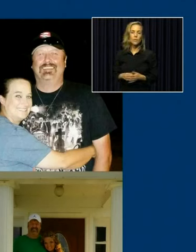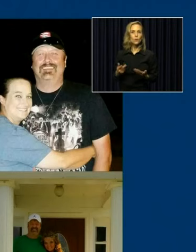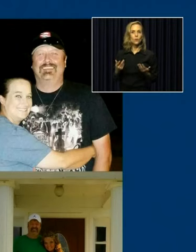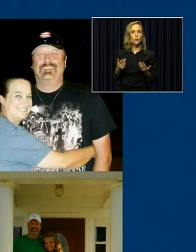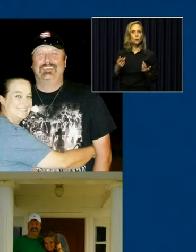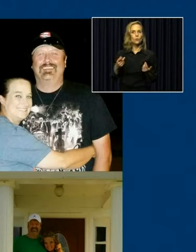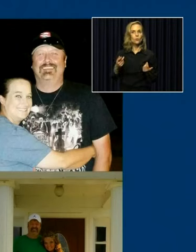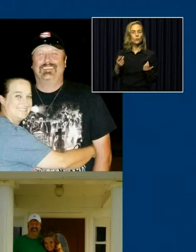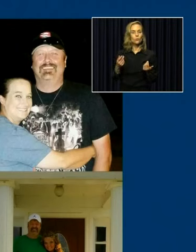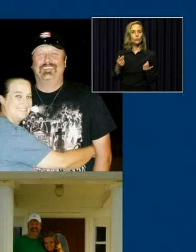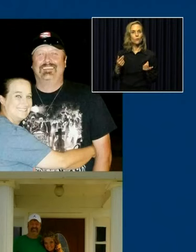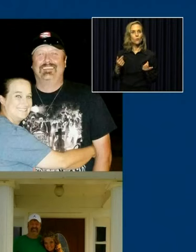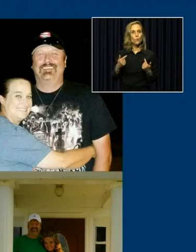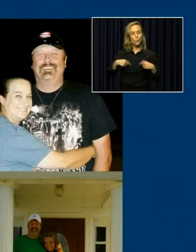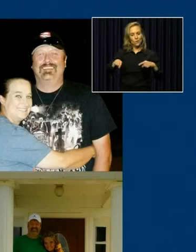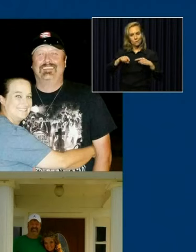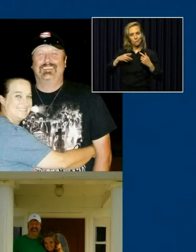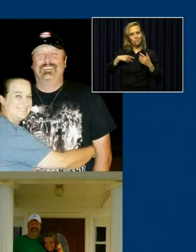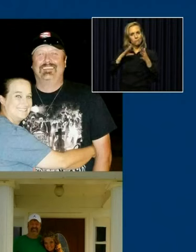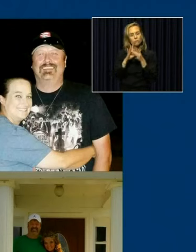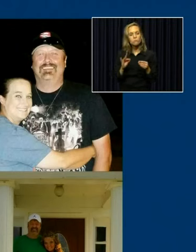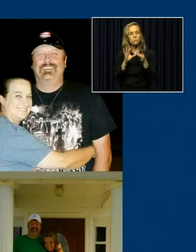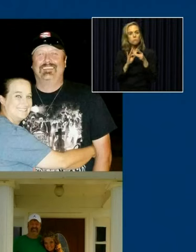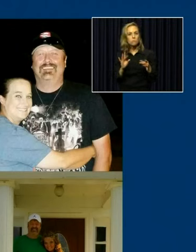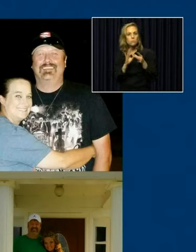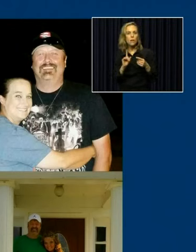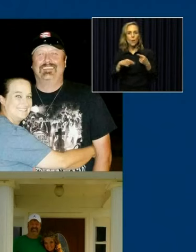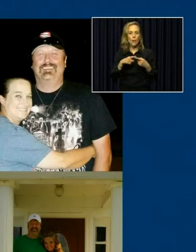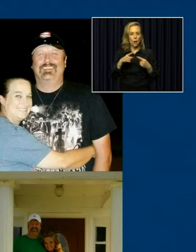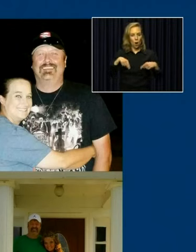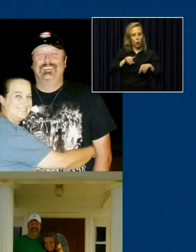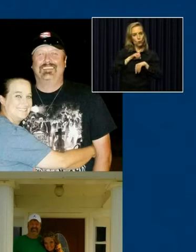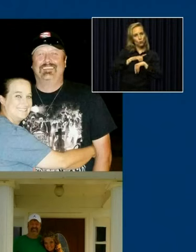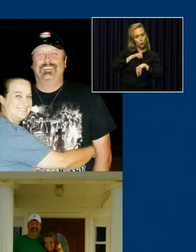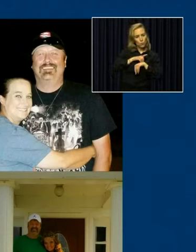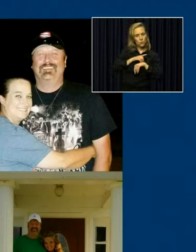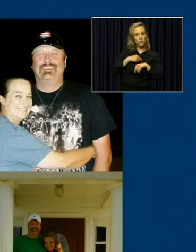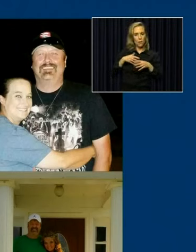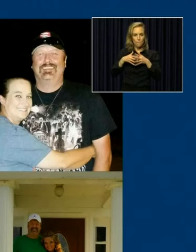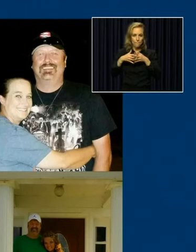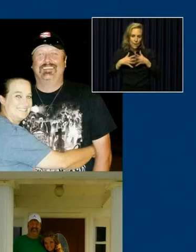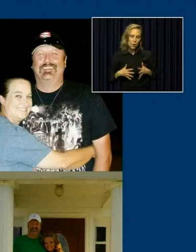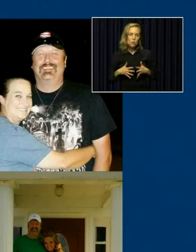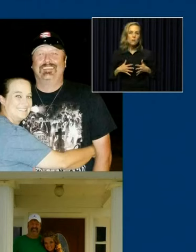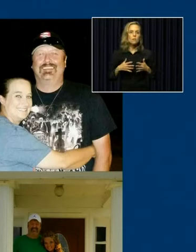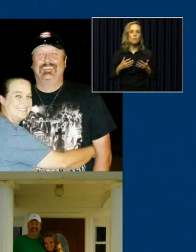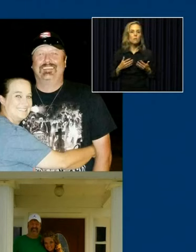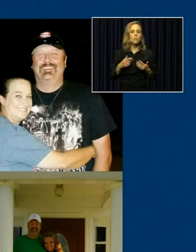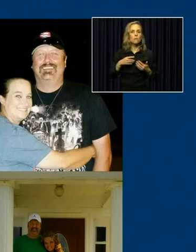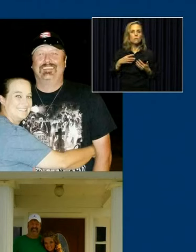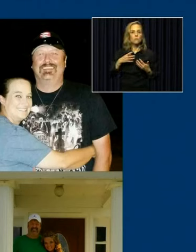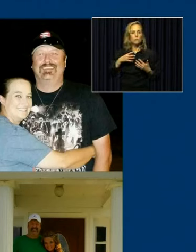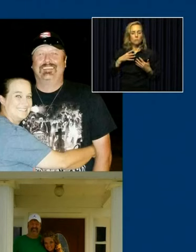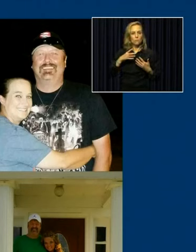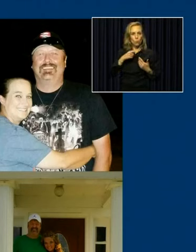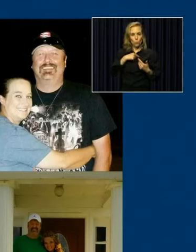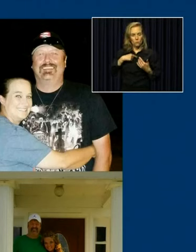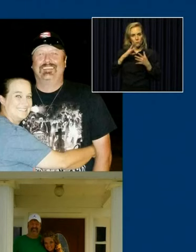LOSE IF WE STRICTLY VERSUS POORLY COMPLY, BUT WHAT I CAN TELL YOU IS THAT THERE WILL BE